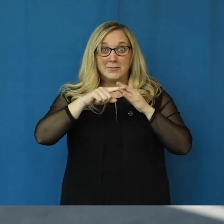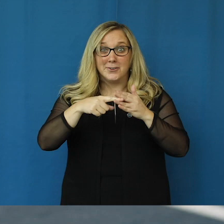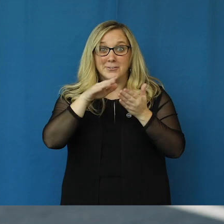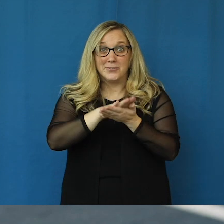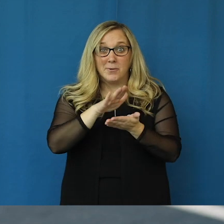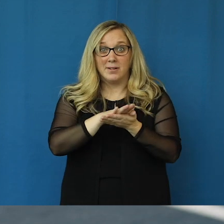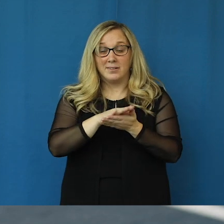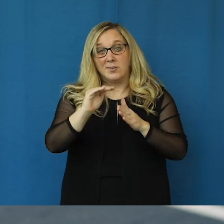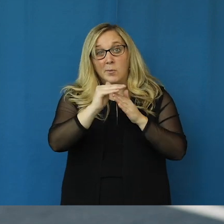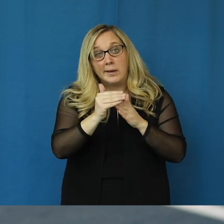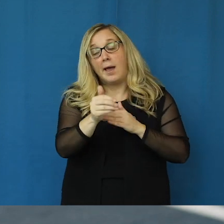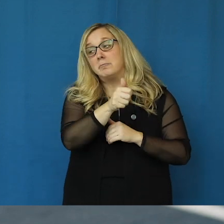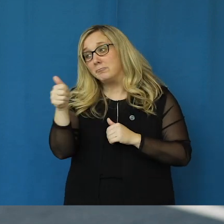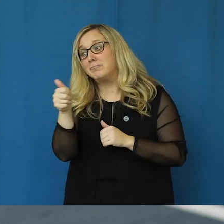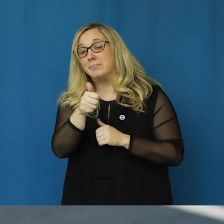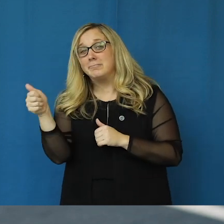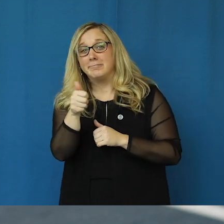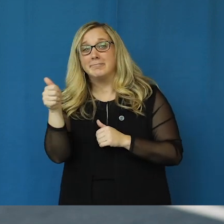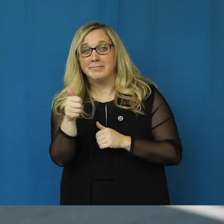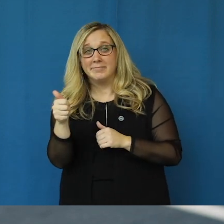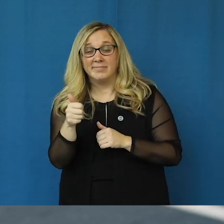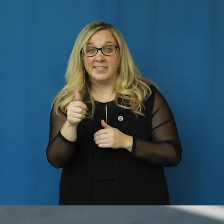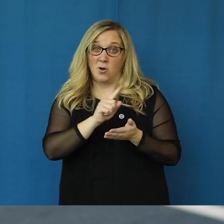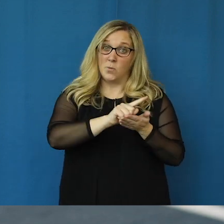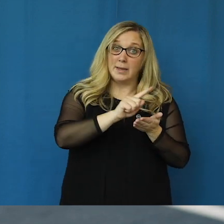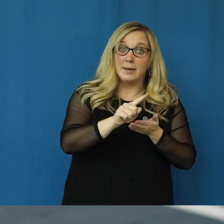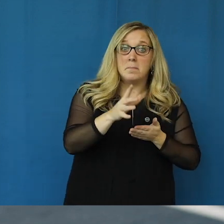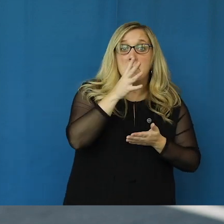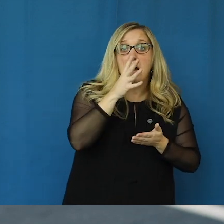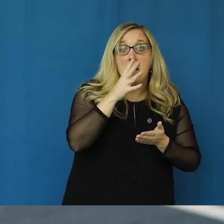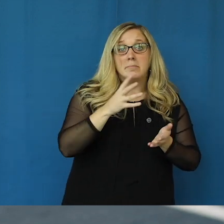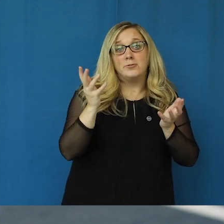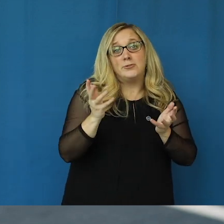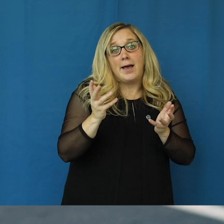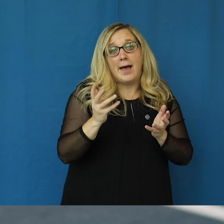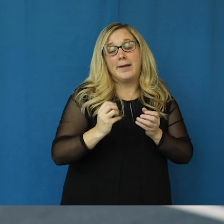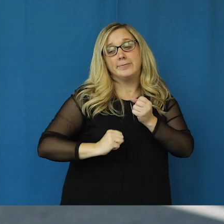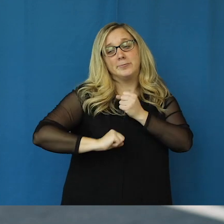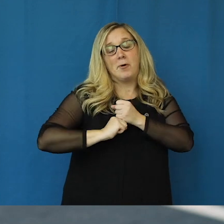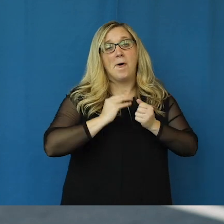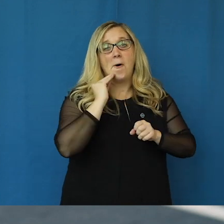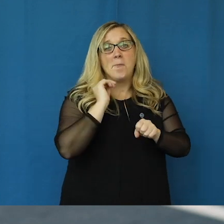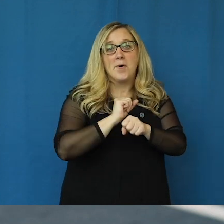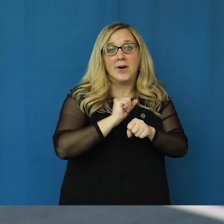to and from Halifax. Through the week my mum would stay up with me chatting while I finished my homework, and on the weekends